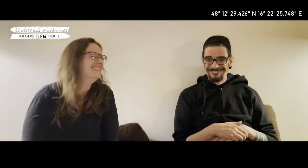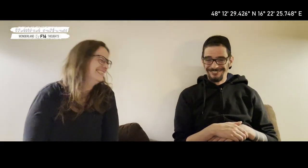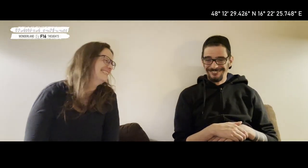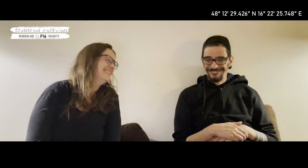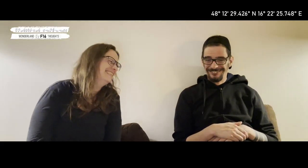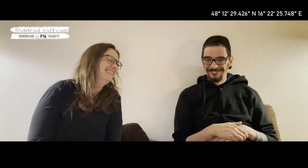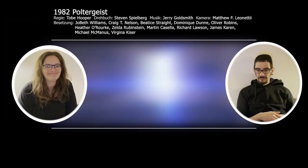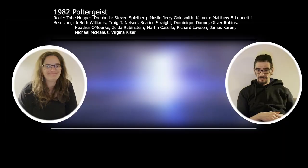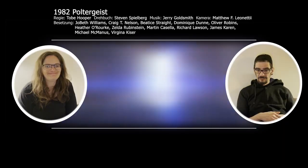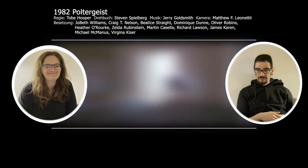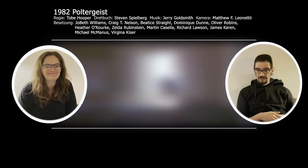Yes, he had.